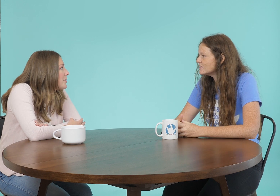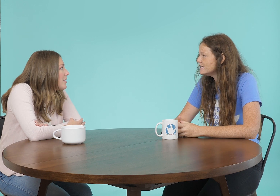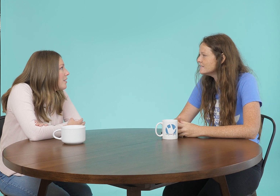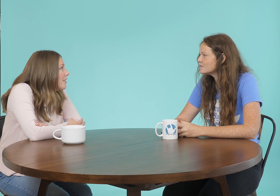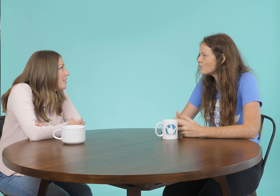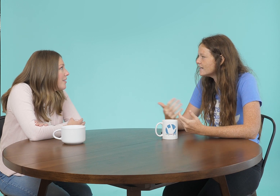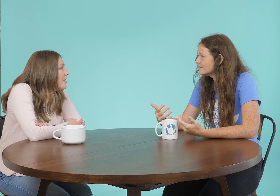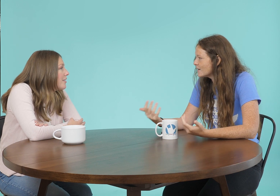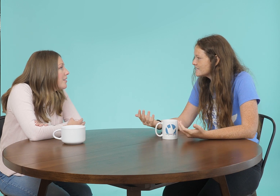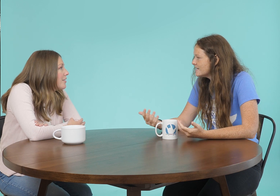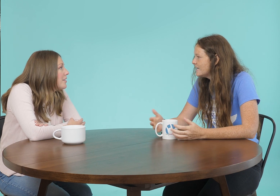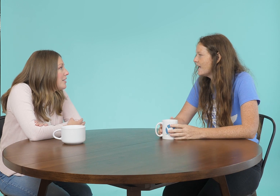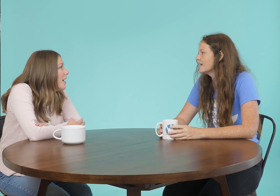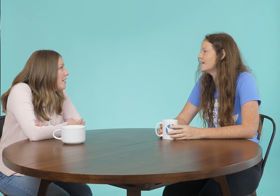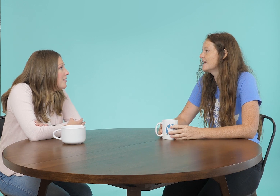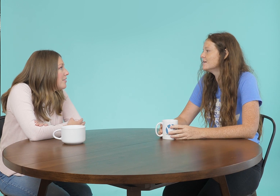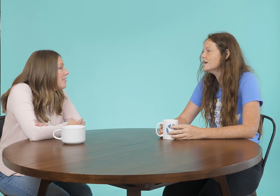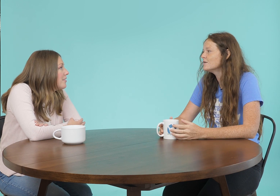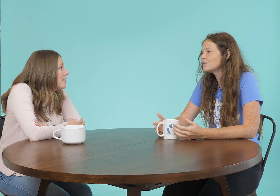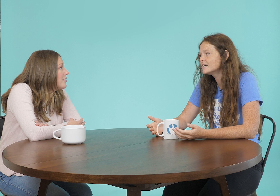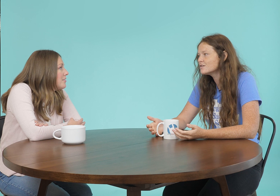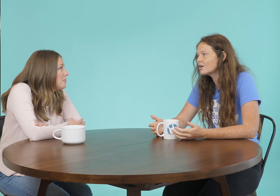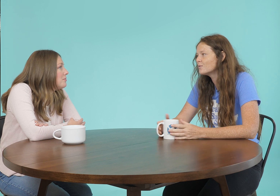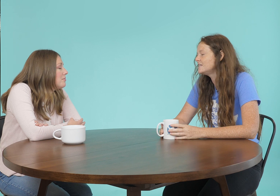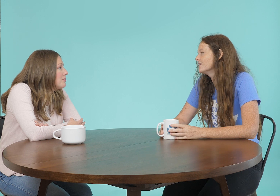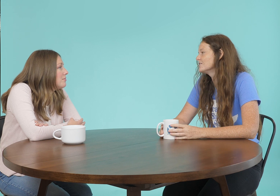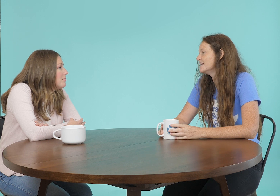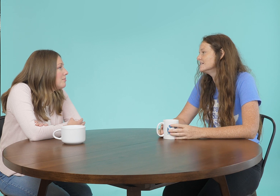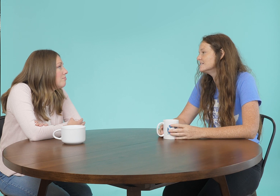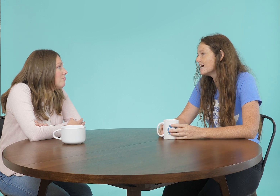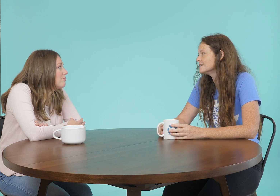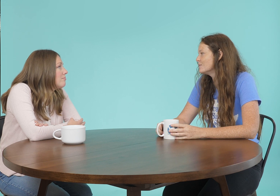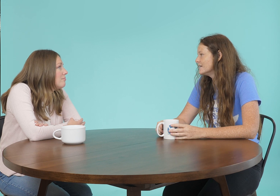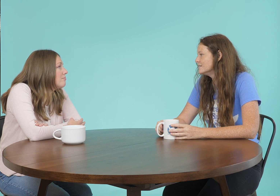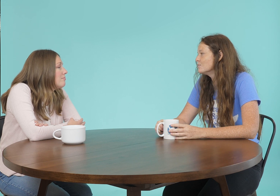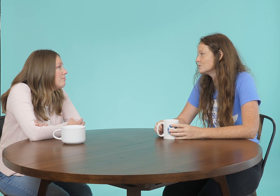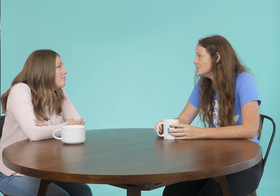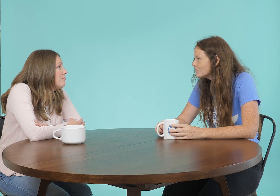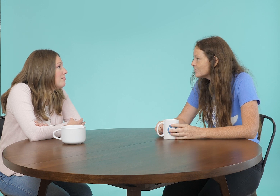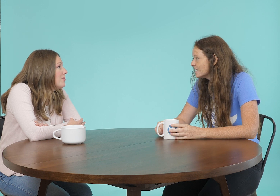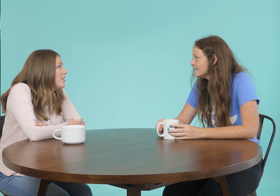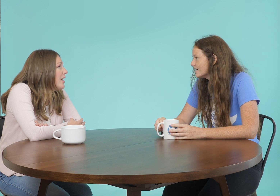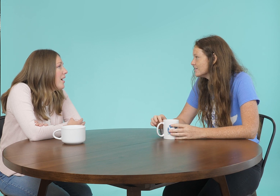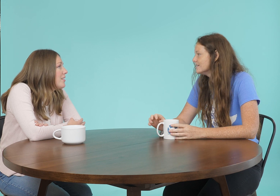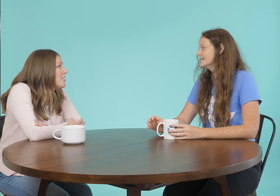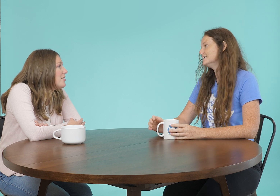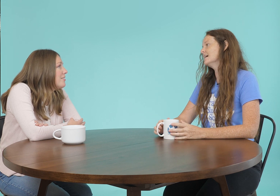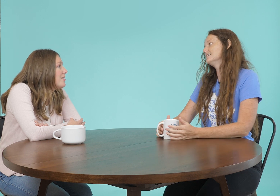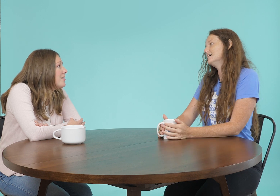and he's running the best that he can and playing soccer with the other kids. That has been the most beautiful thing. Yeah. Yeah.